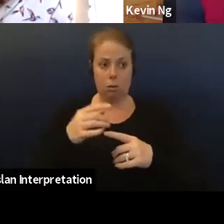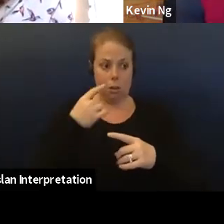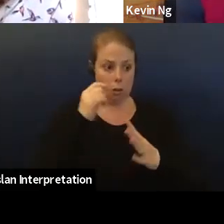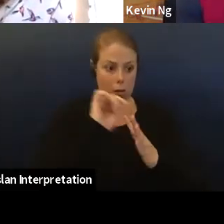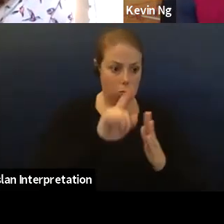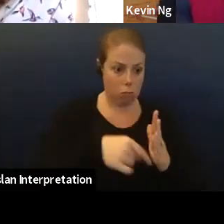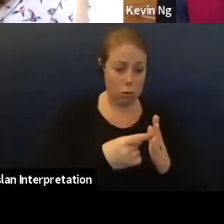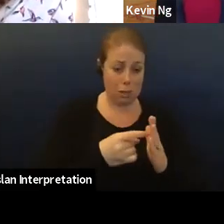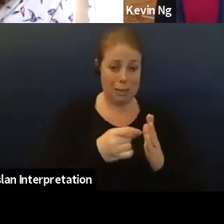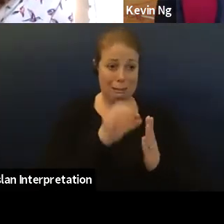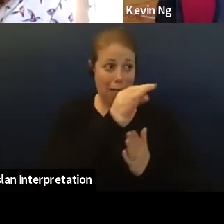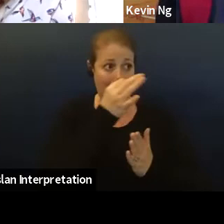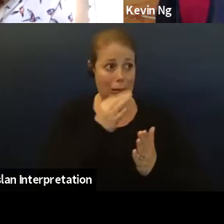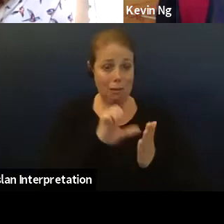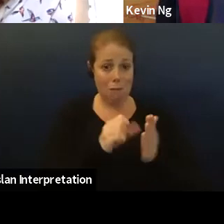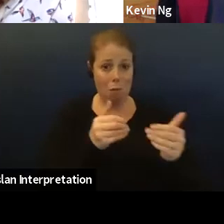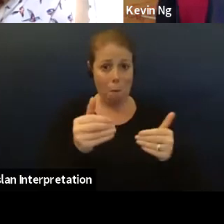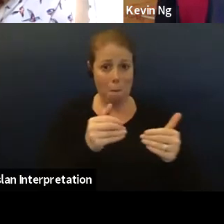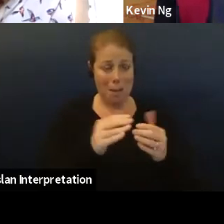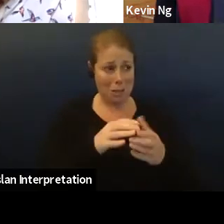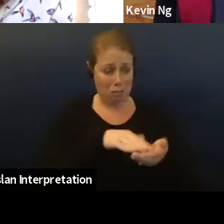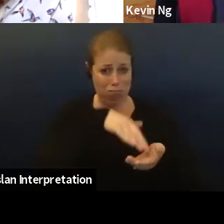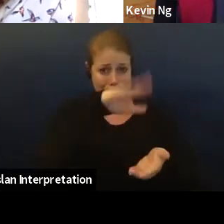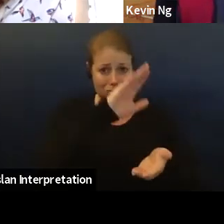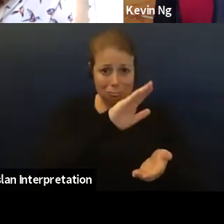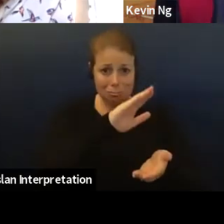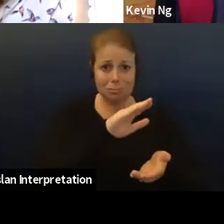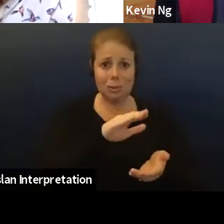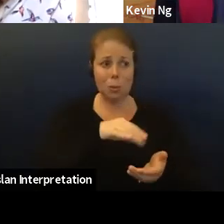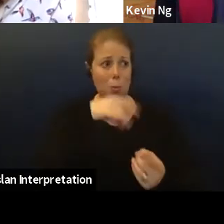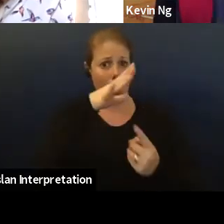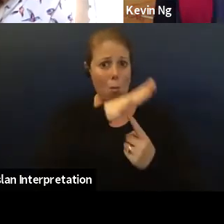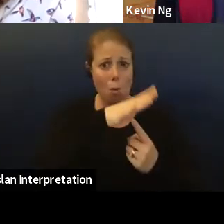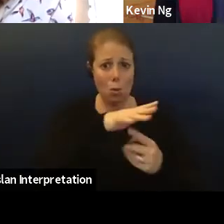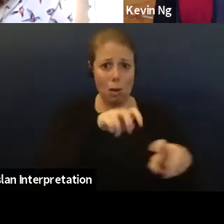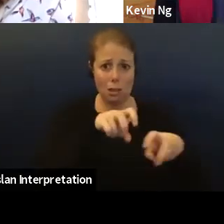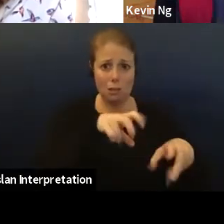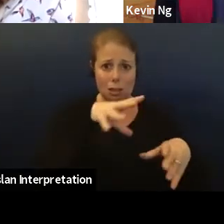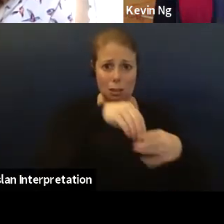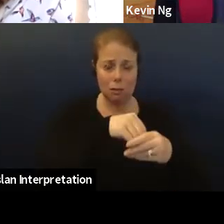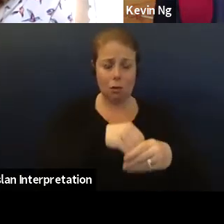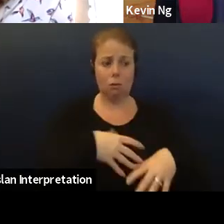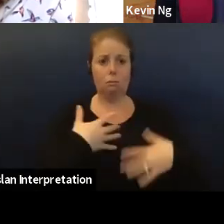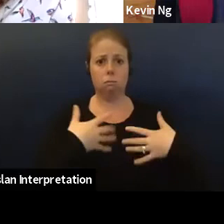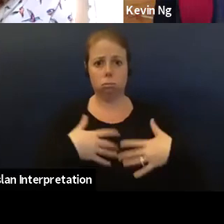you know very significant activities involved in them. It's natural to feel a bit intimidated